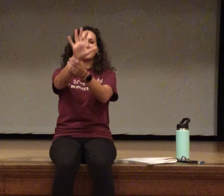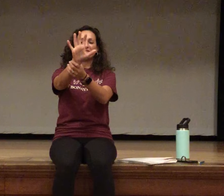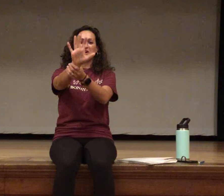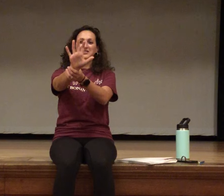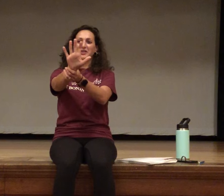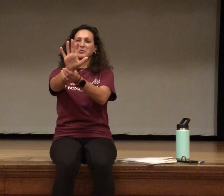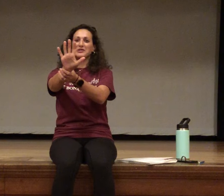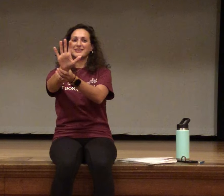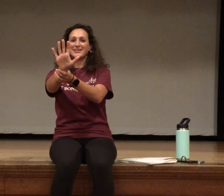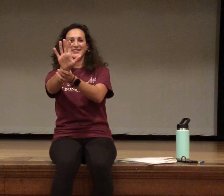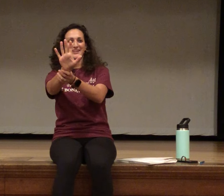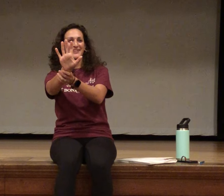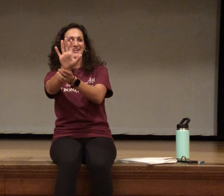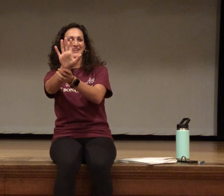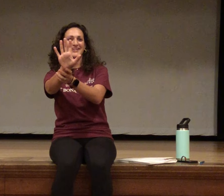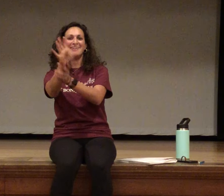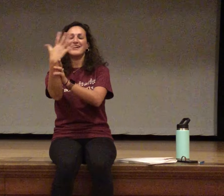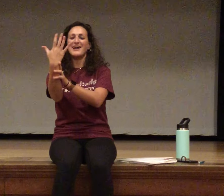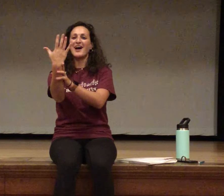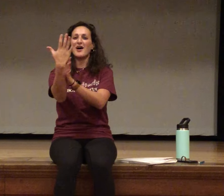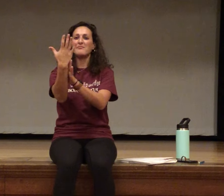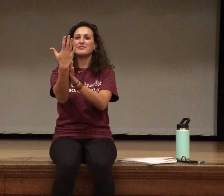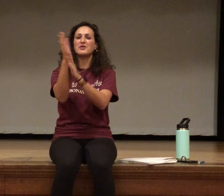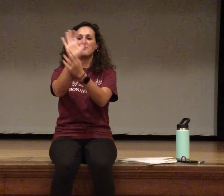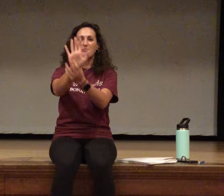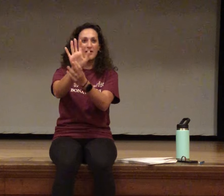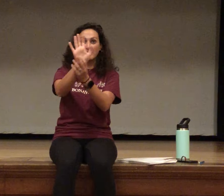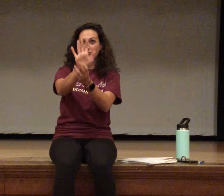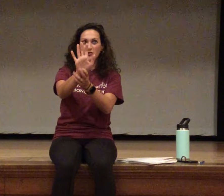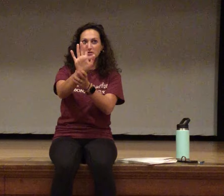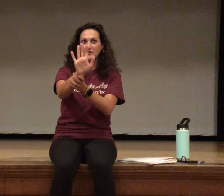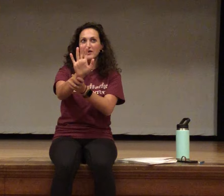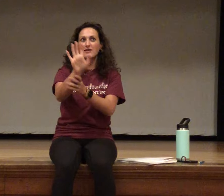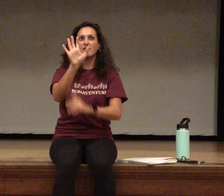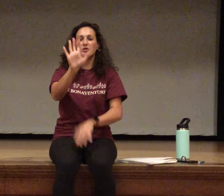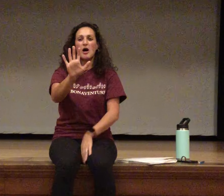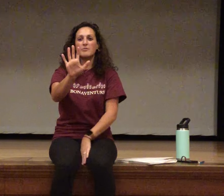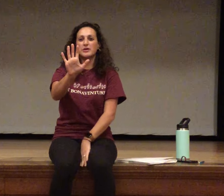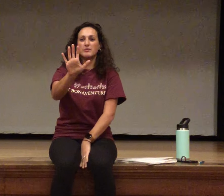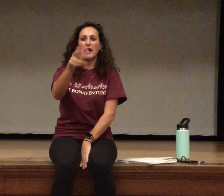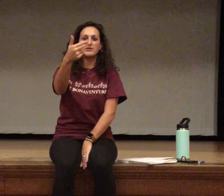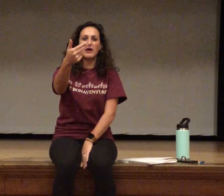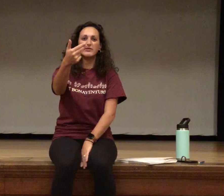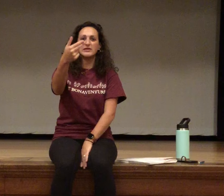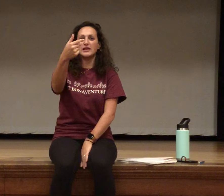and talk to the other person so in most of it your palm is going to be out so obviously